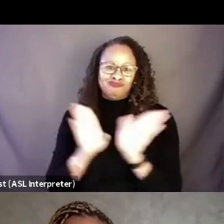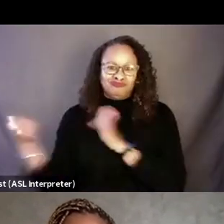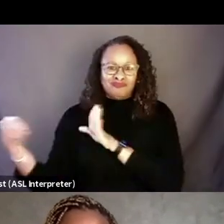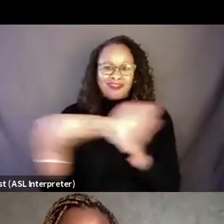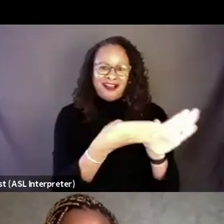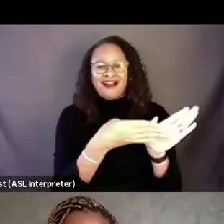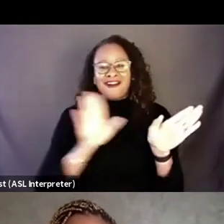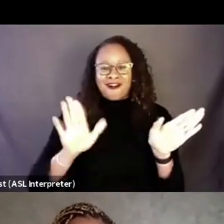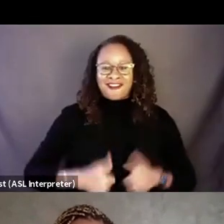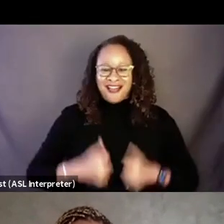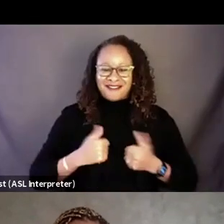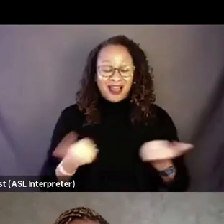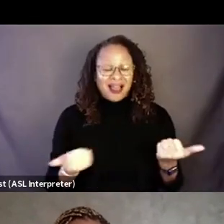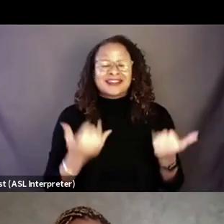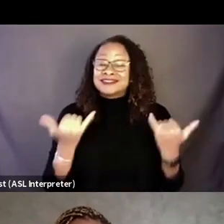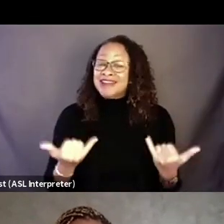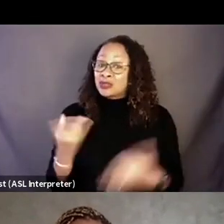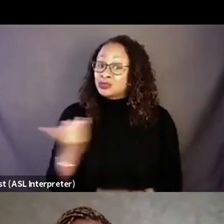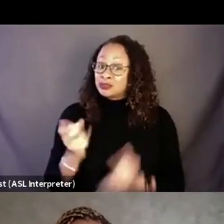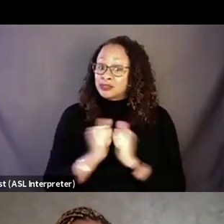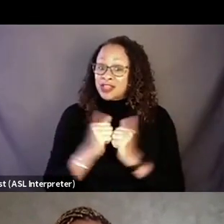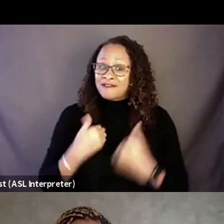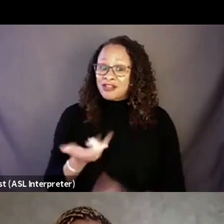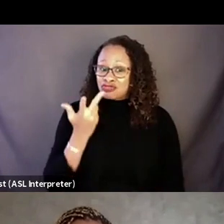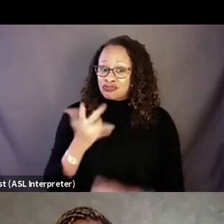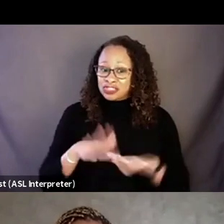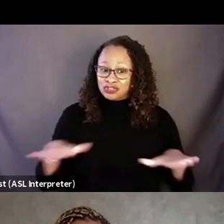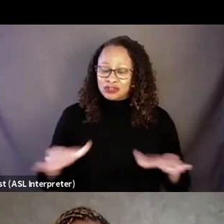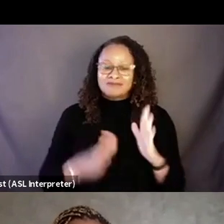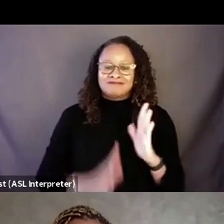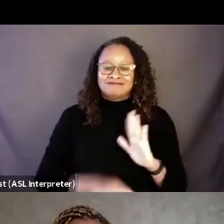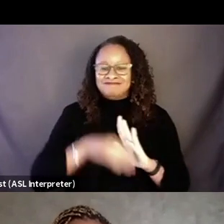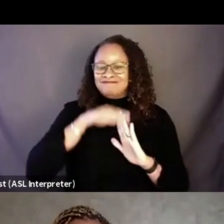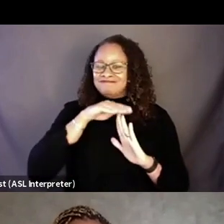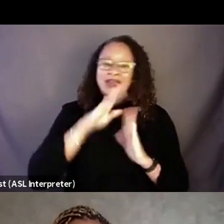With him, she raised three children and through his rise in public prominence, she found her way